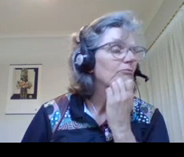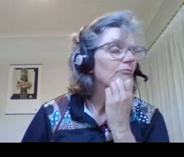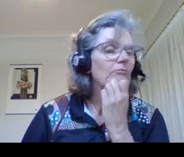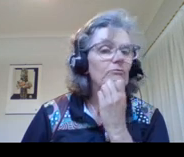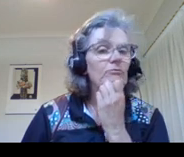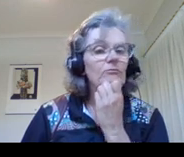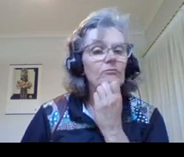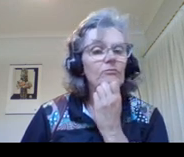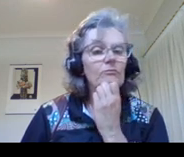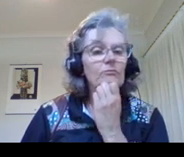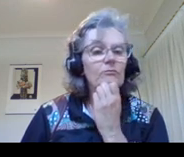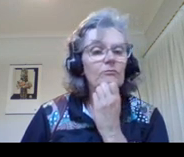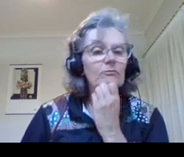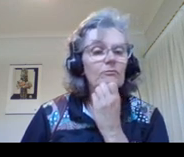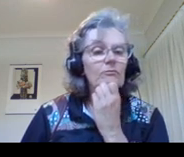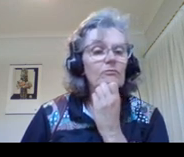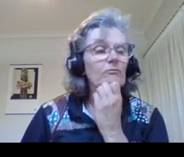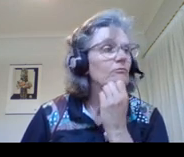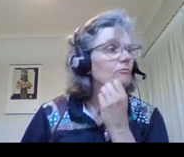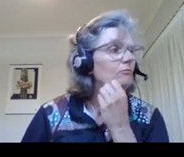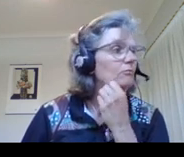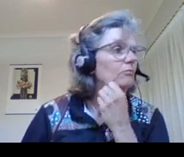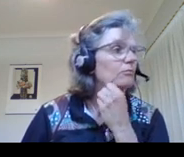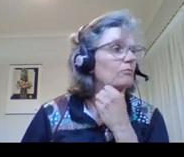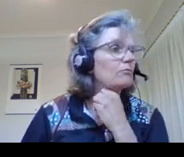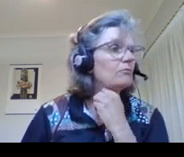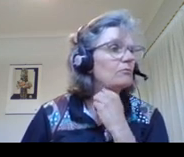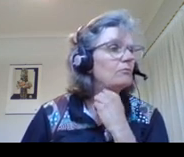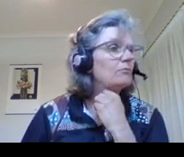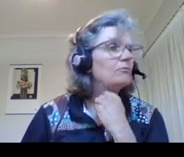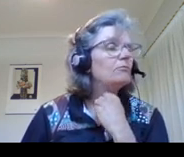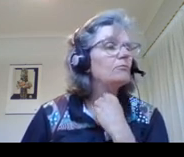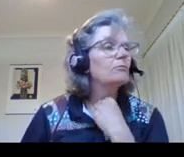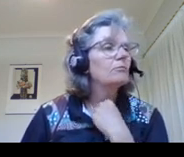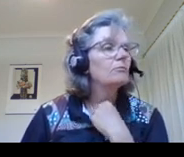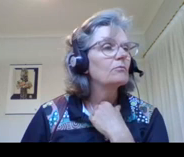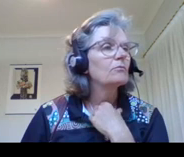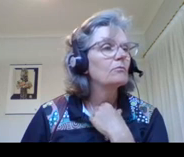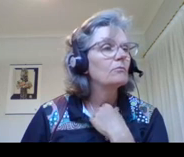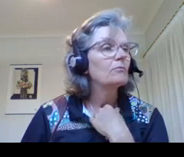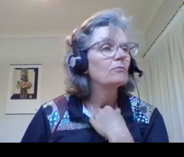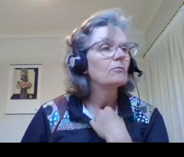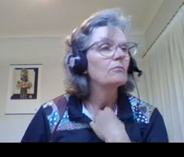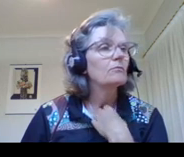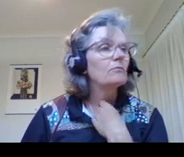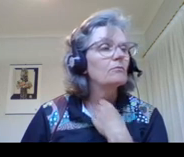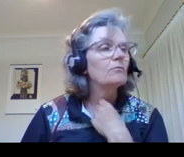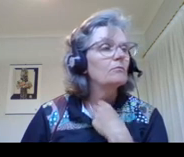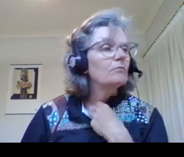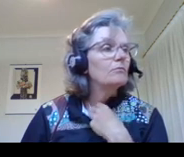Centrelink Medicare any government related services Australia they actually have a scam